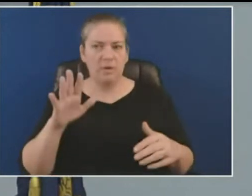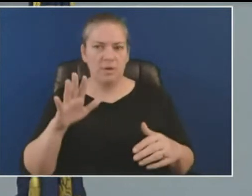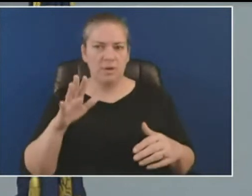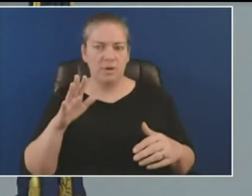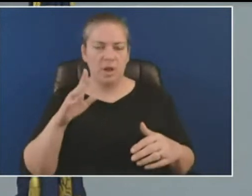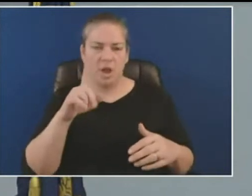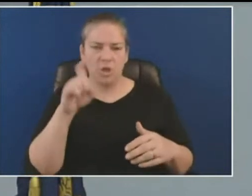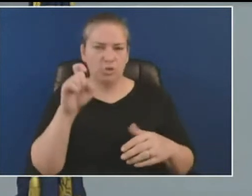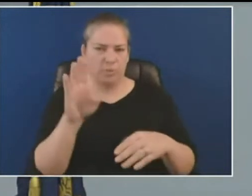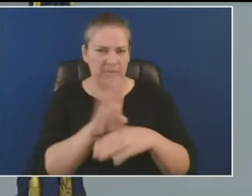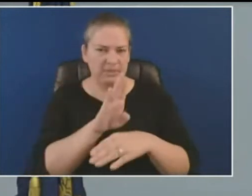a monetary value of that yet?